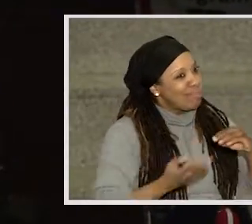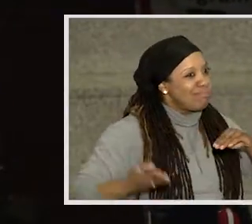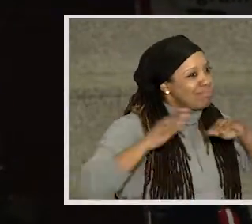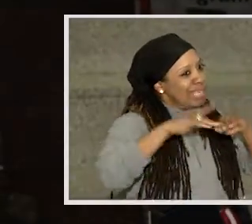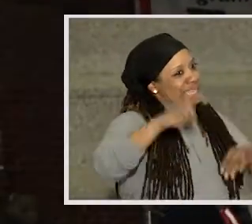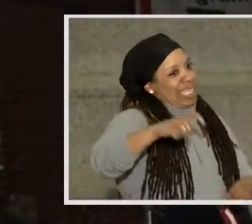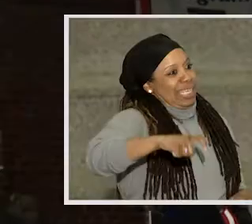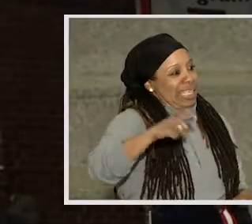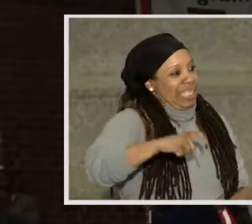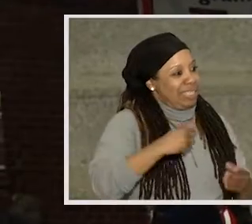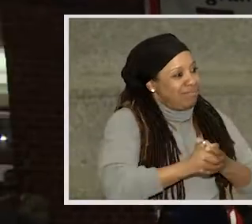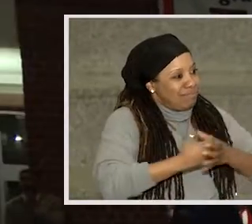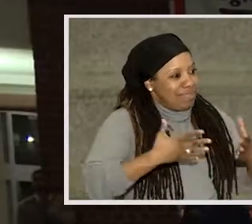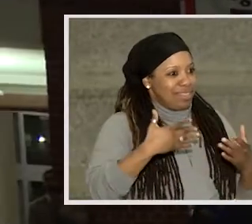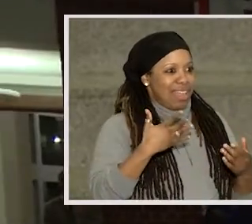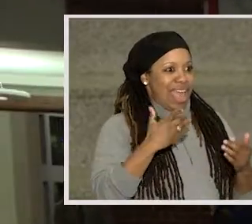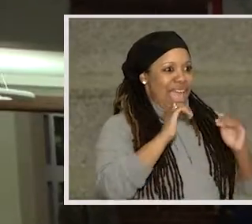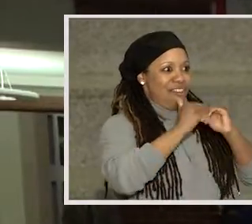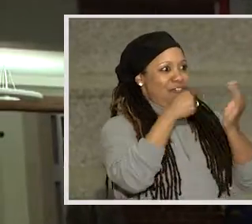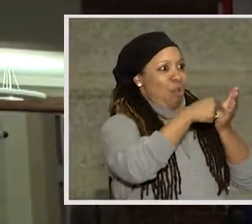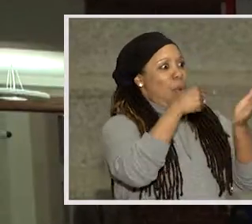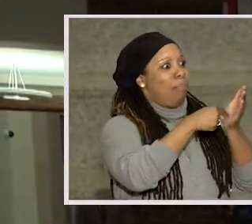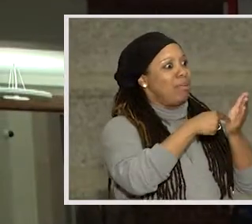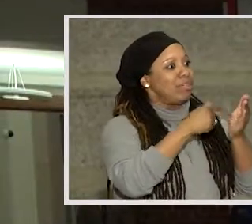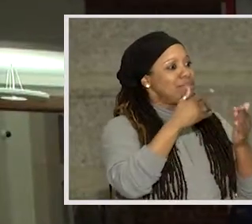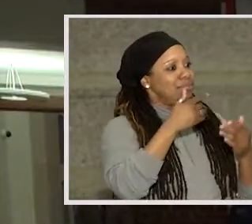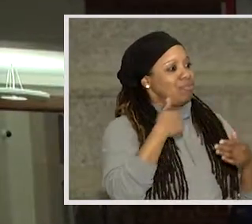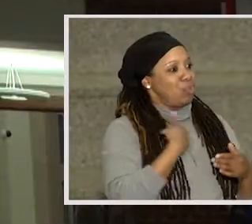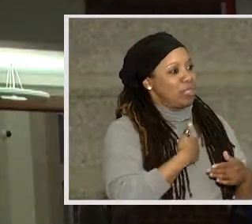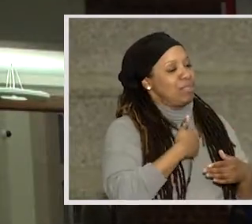AFFORDABLE HOUSING SO MY REQUEST, IF IT IS POSSIBLE TO